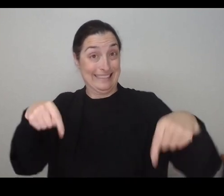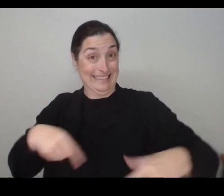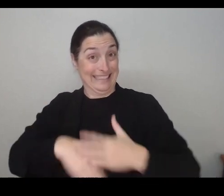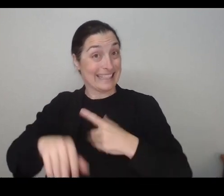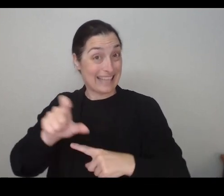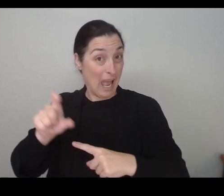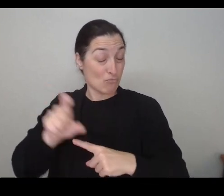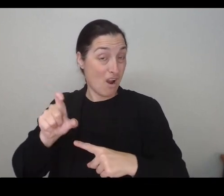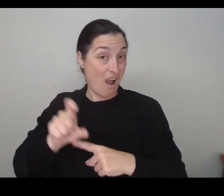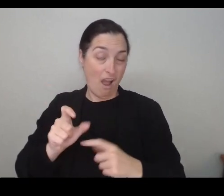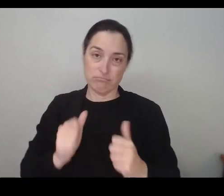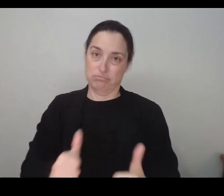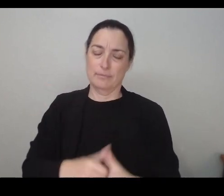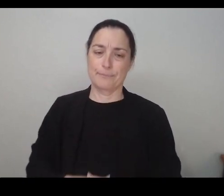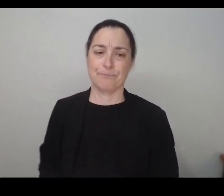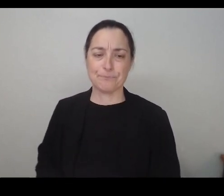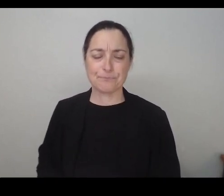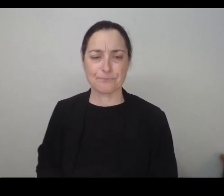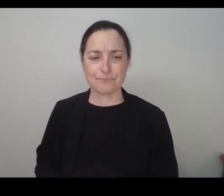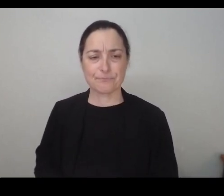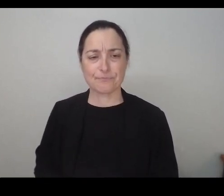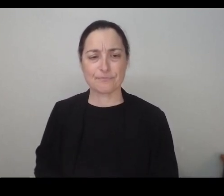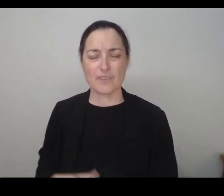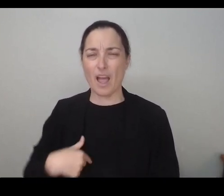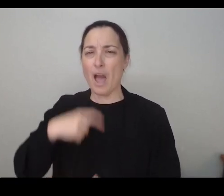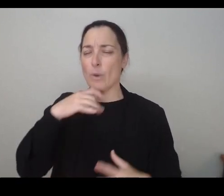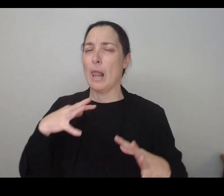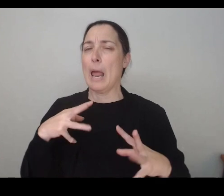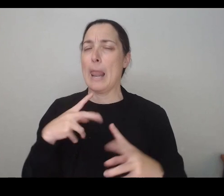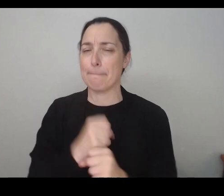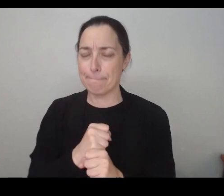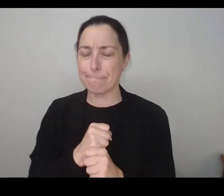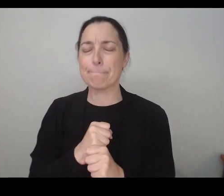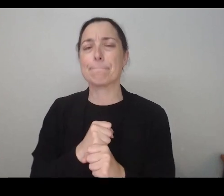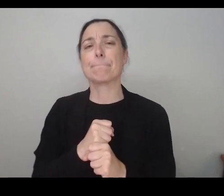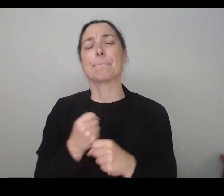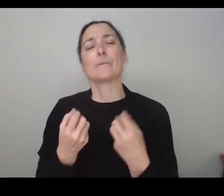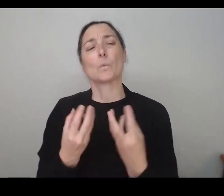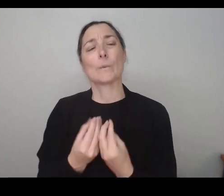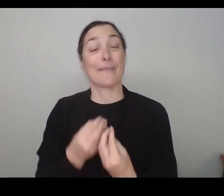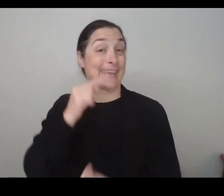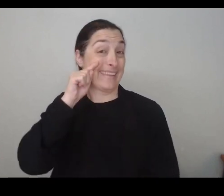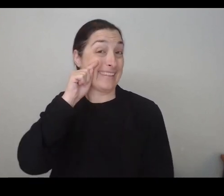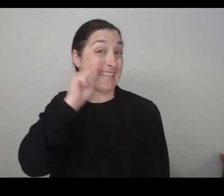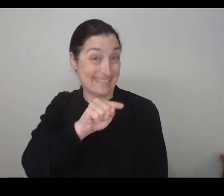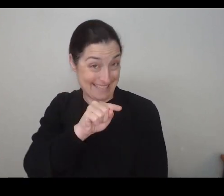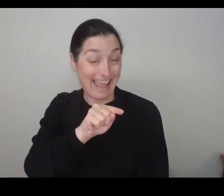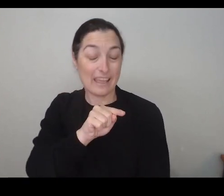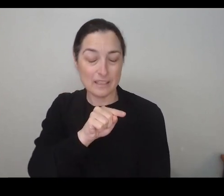I also like to finish this short presentation by saying that yesterday I had a deep thought